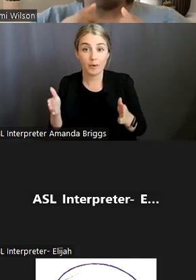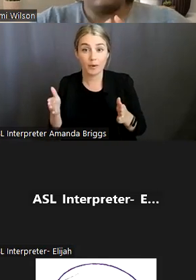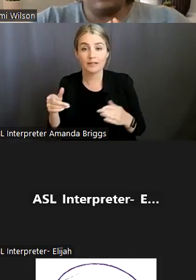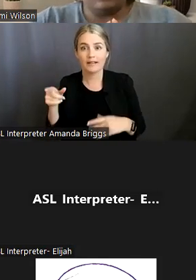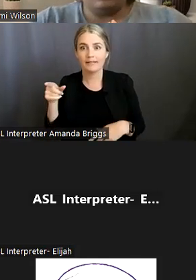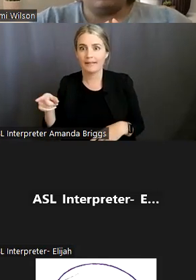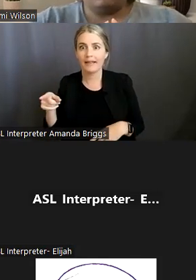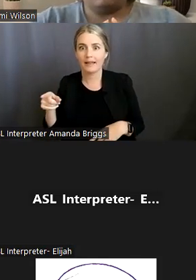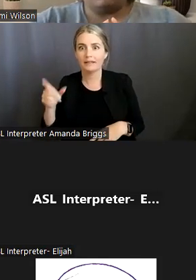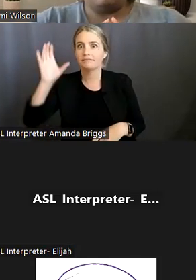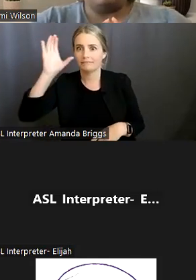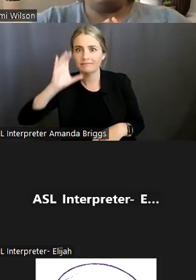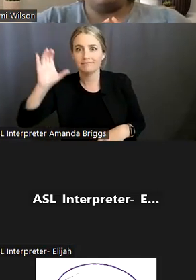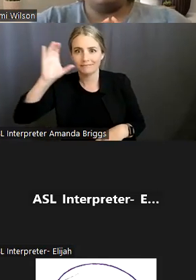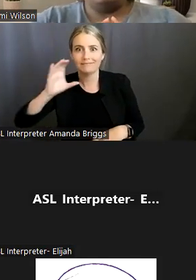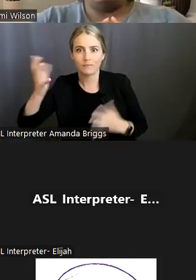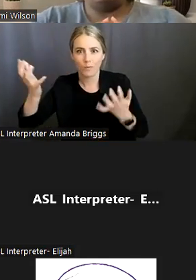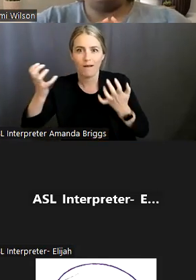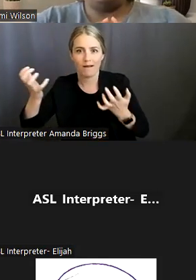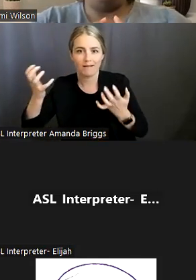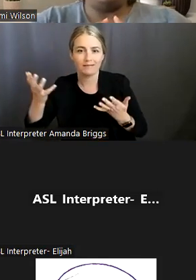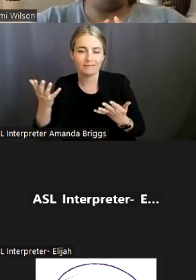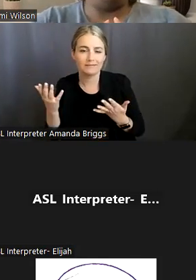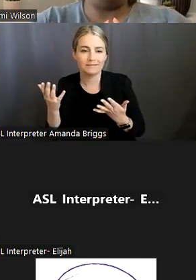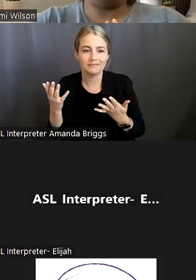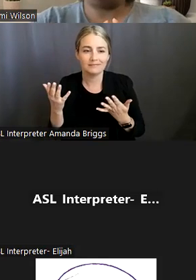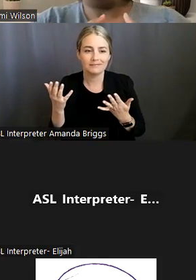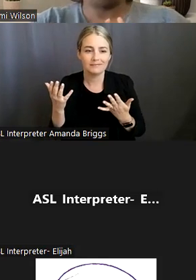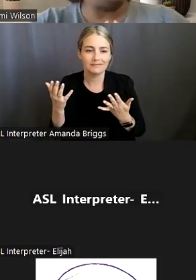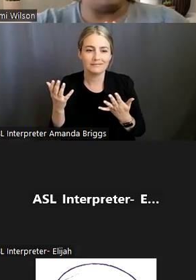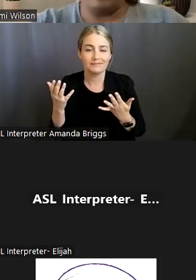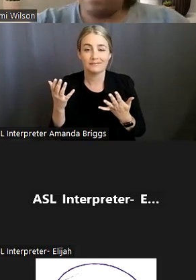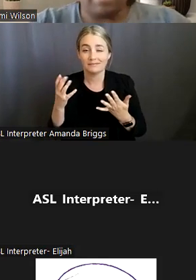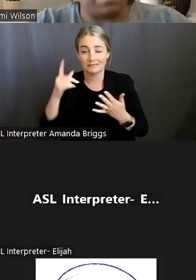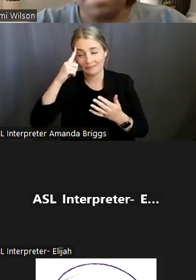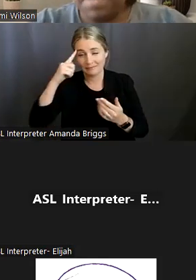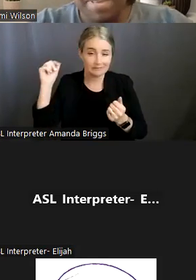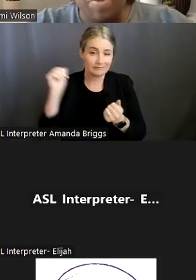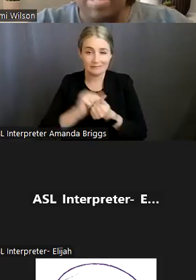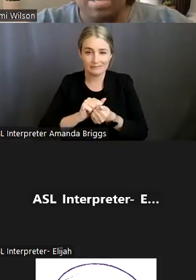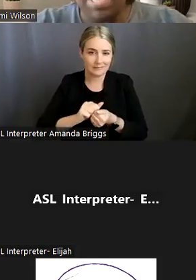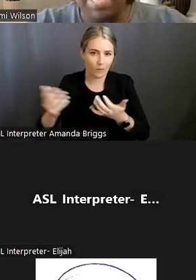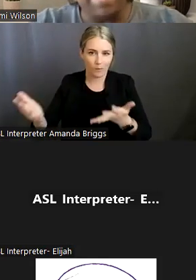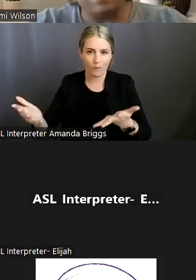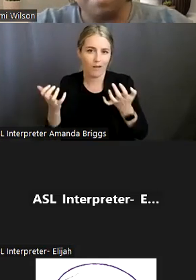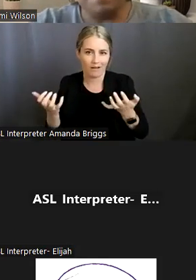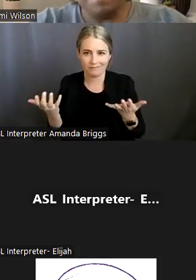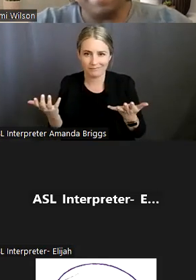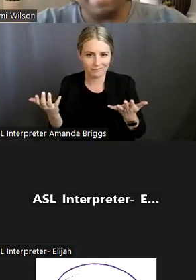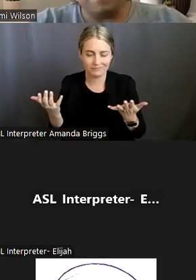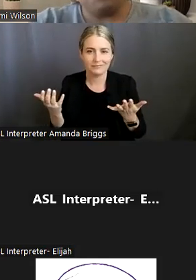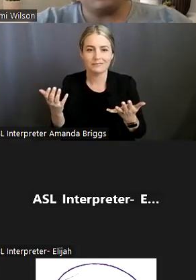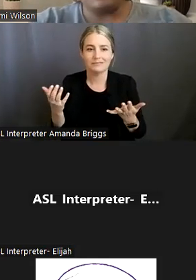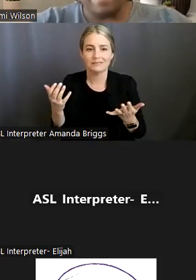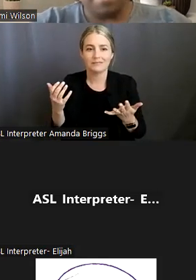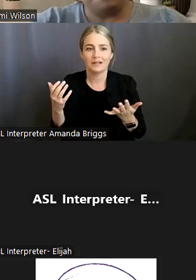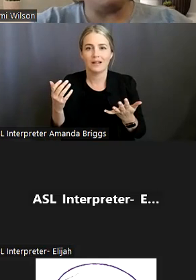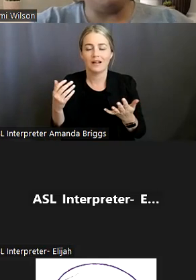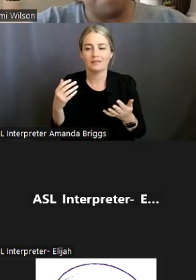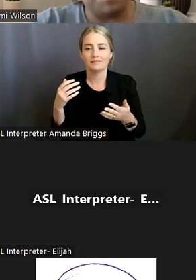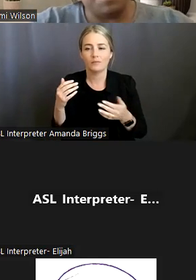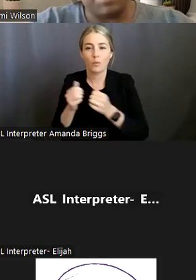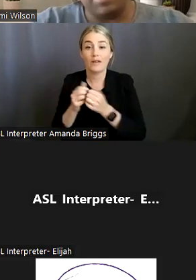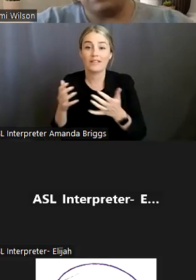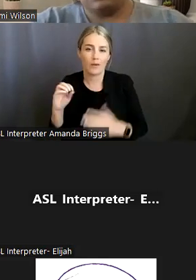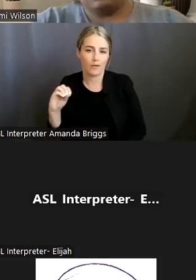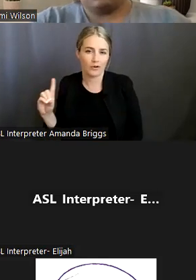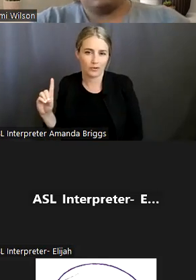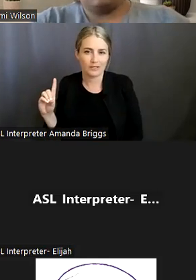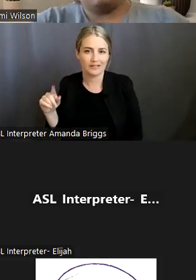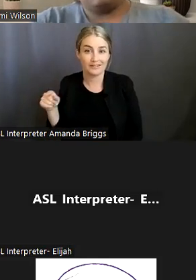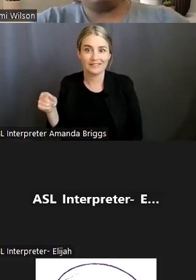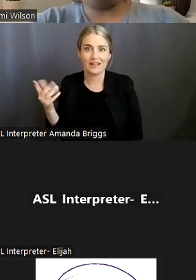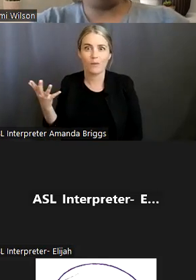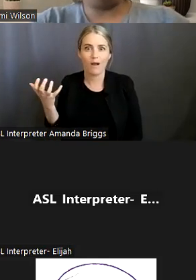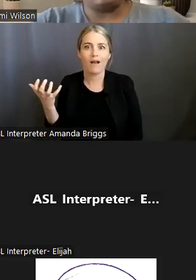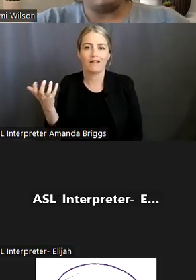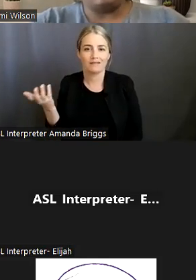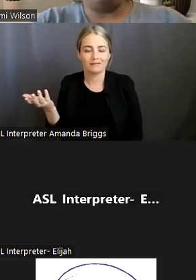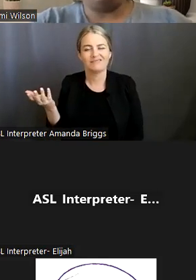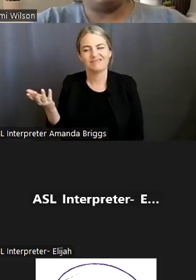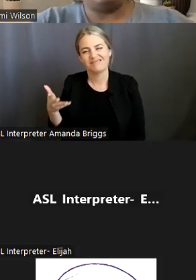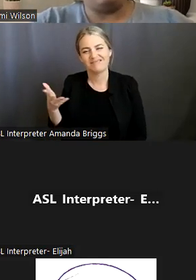seeking to be as intoxicated as they possibly can get without overdosing. And so that can